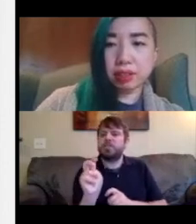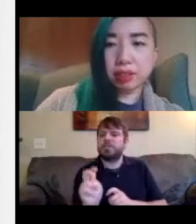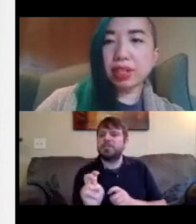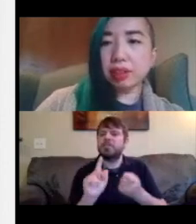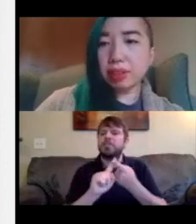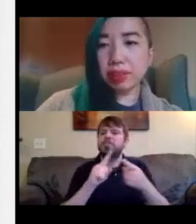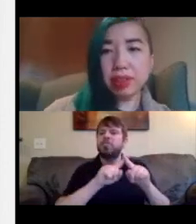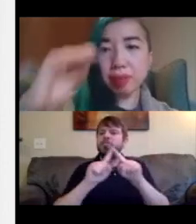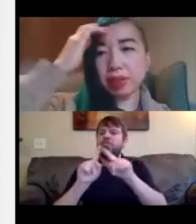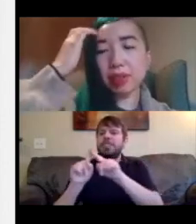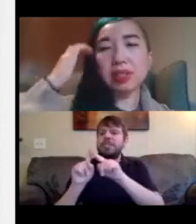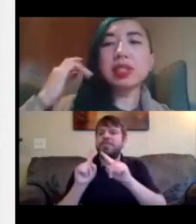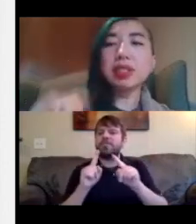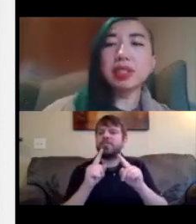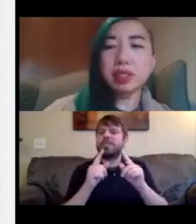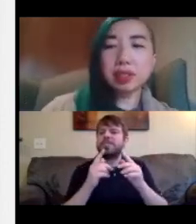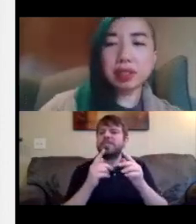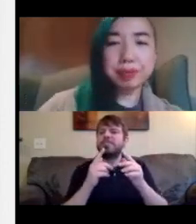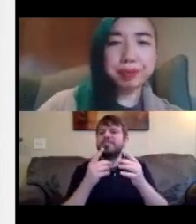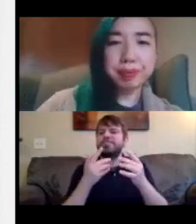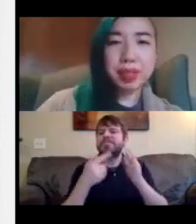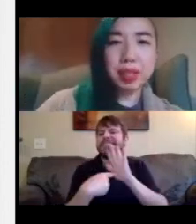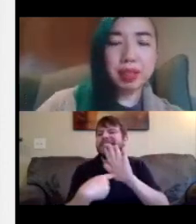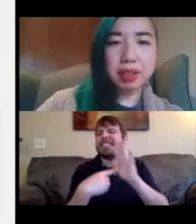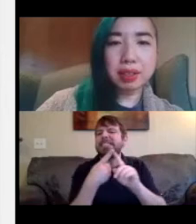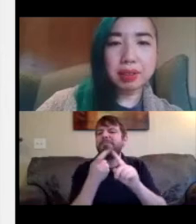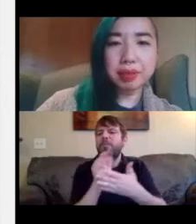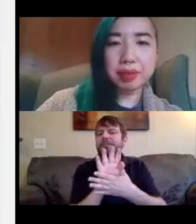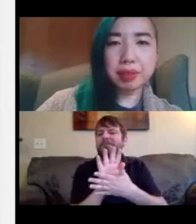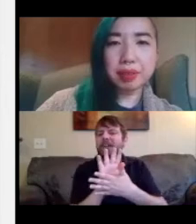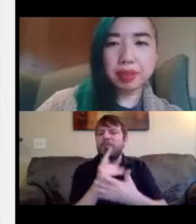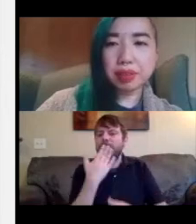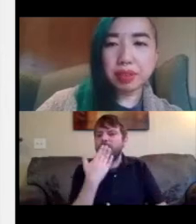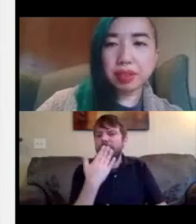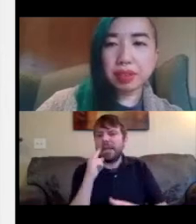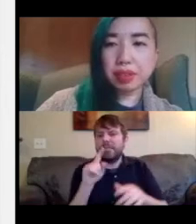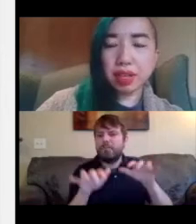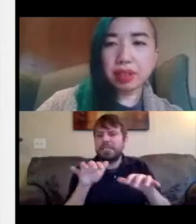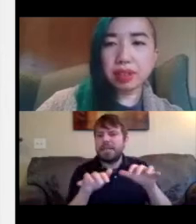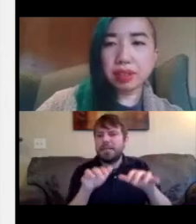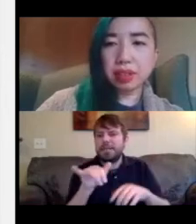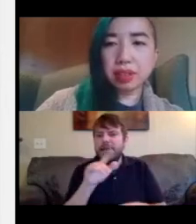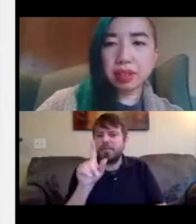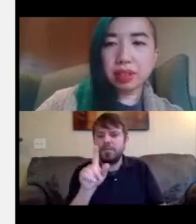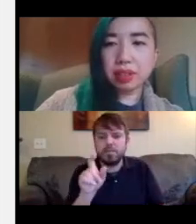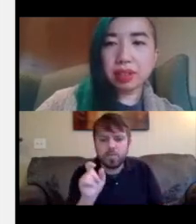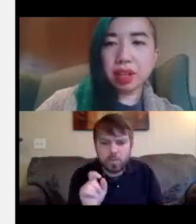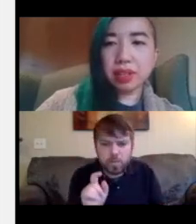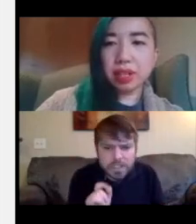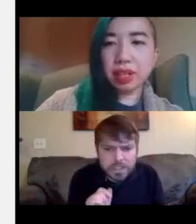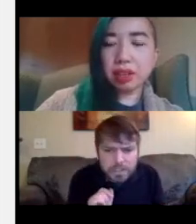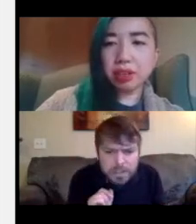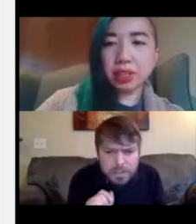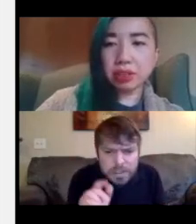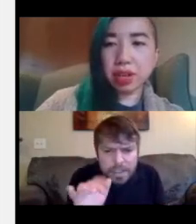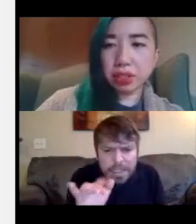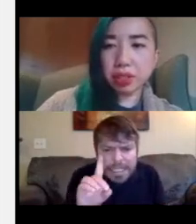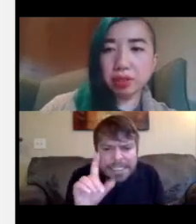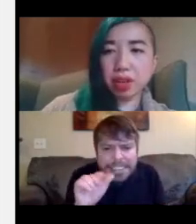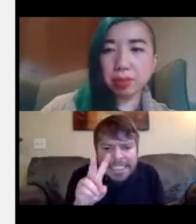Thank you Gwen for typing the question. Yeah. "The long, incongruous stretch of dropped